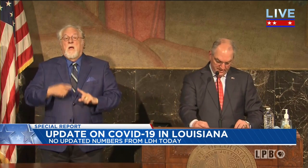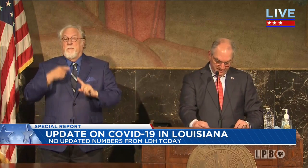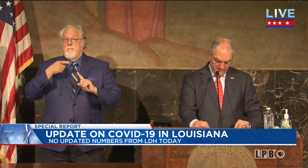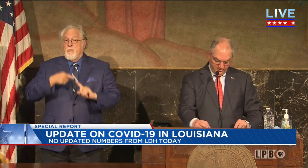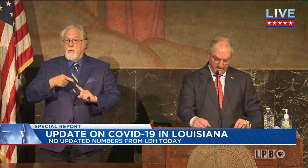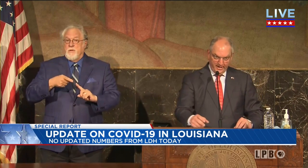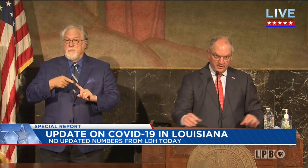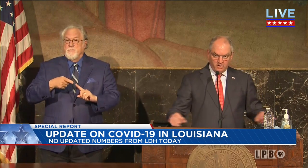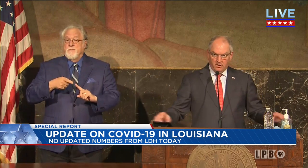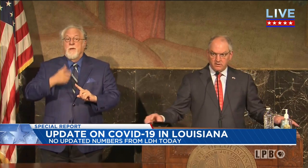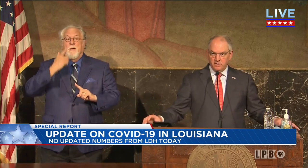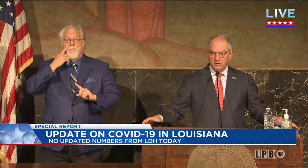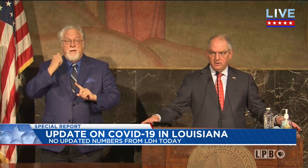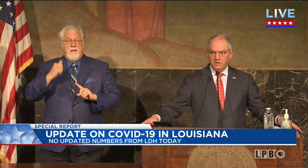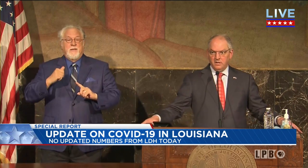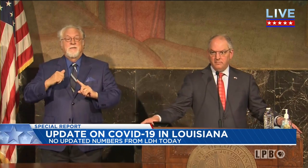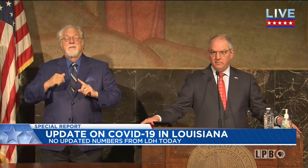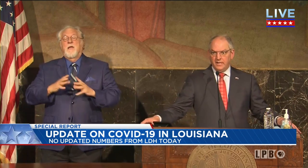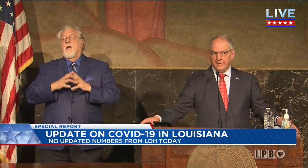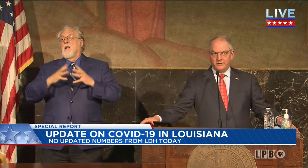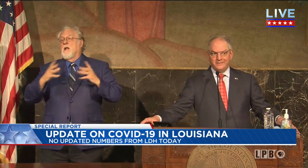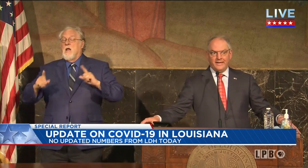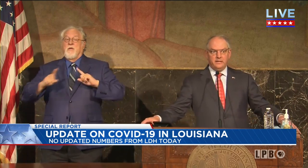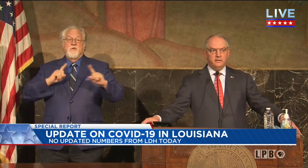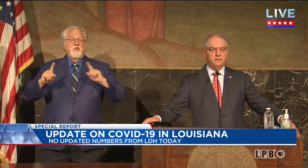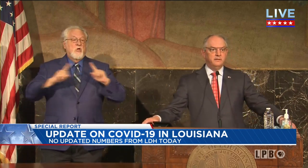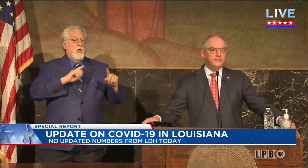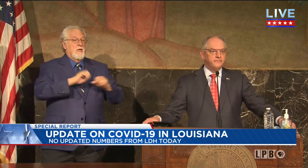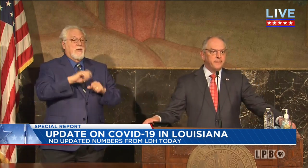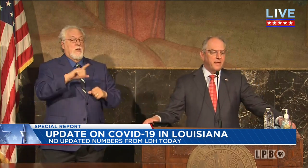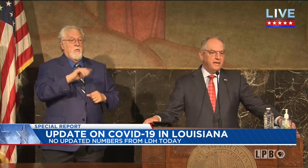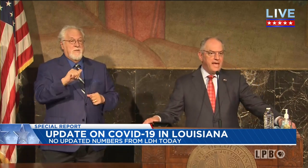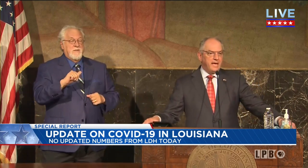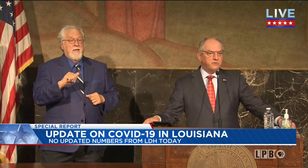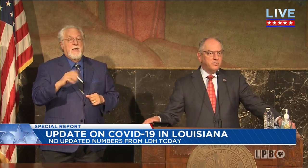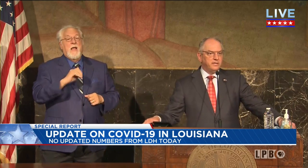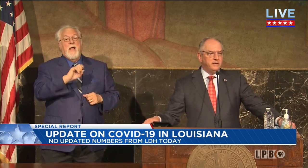SO WHAT THAT MEANS IS THEY WERE THE RESULT OF COMMUNITY SPREAD.